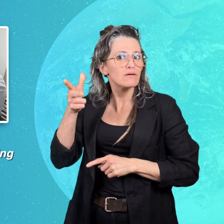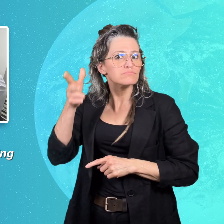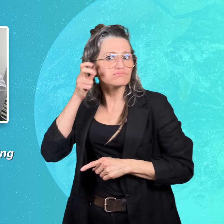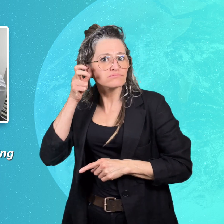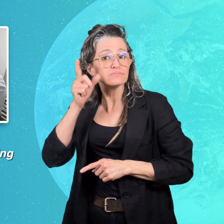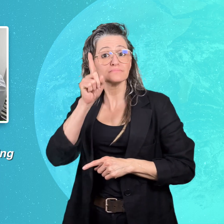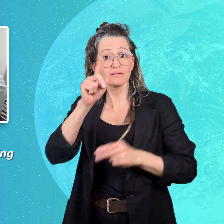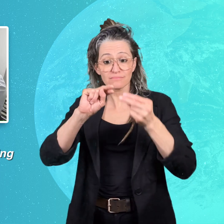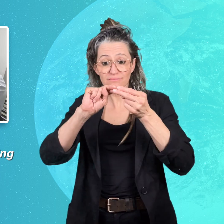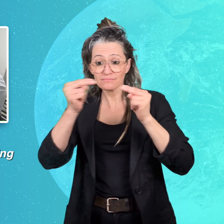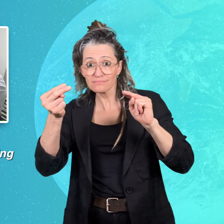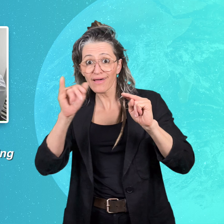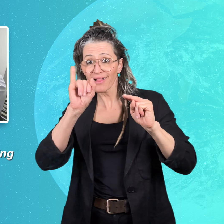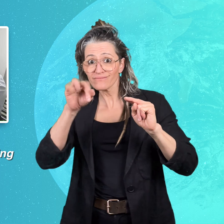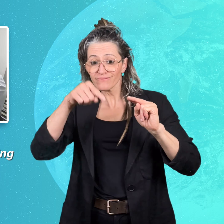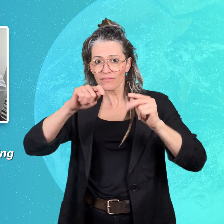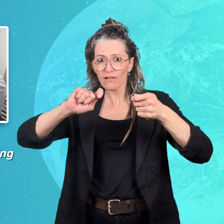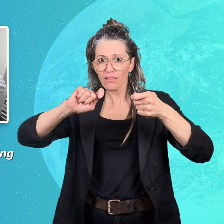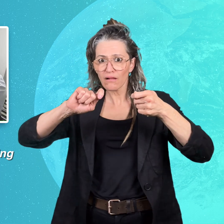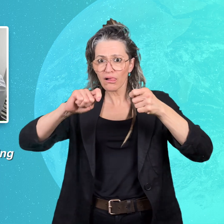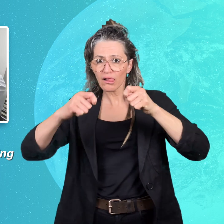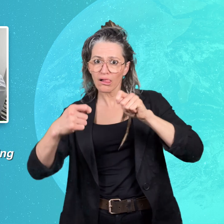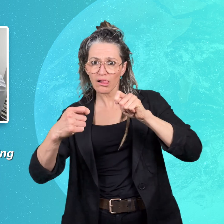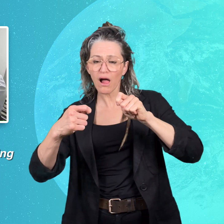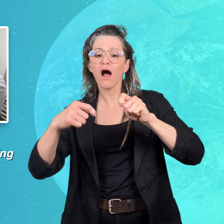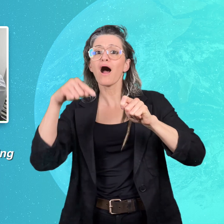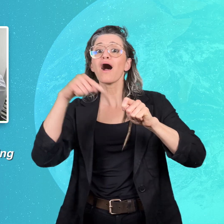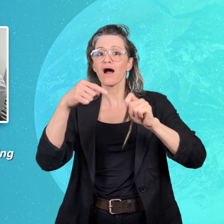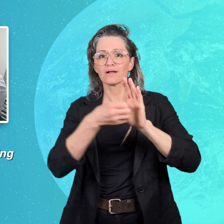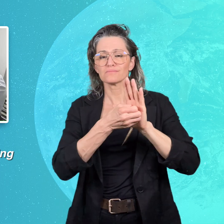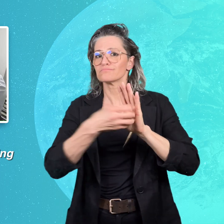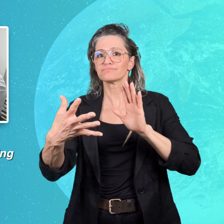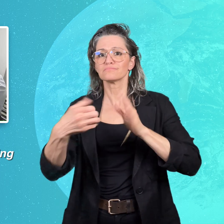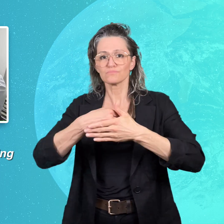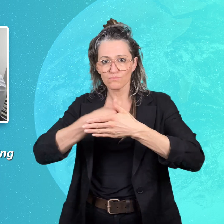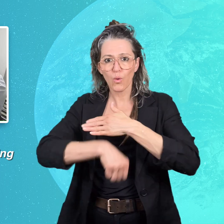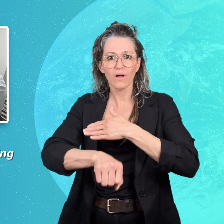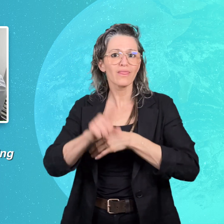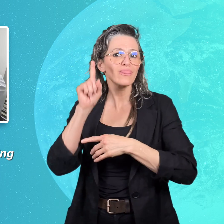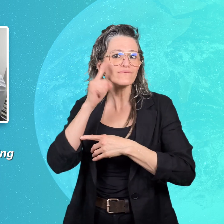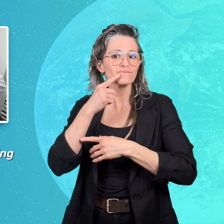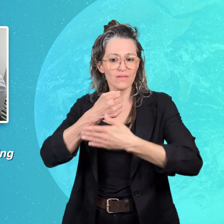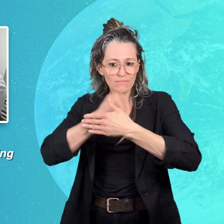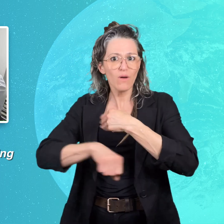deafness. In this study, the scientists worked